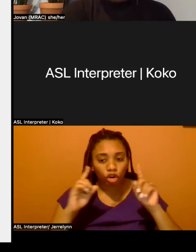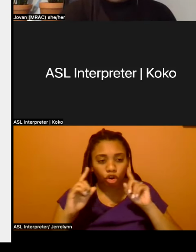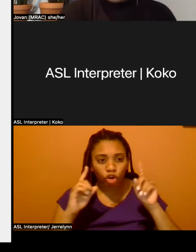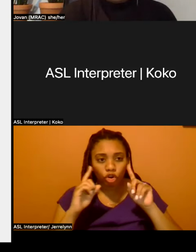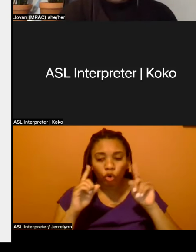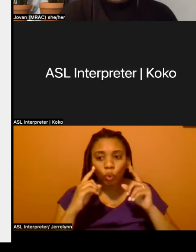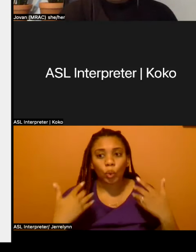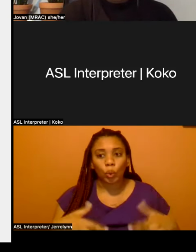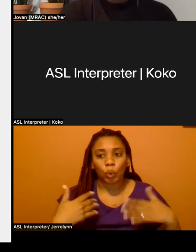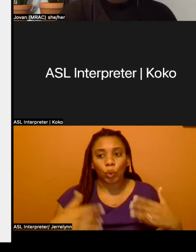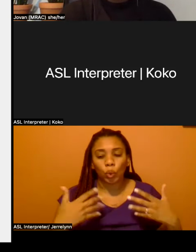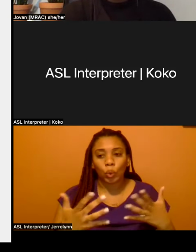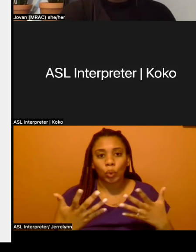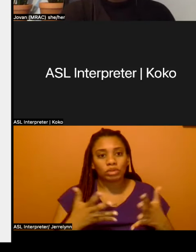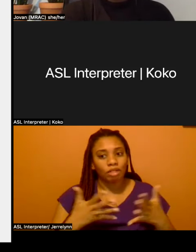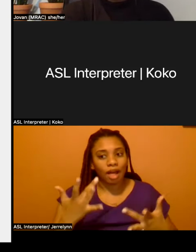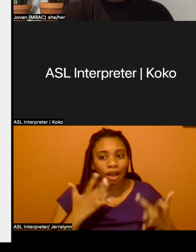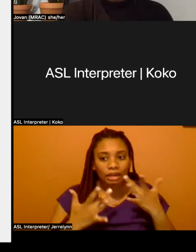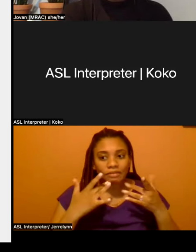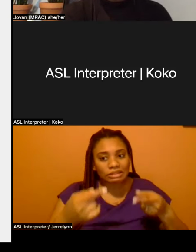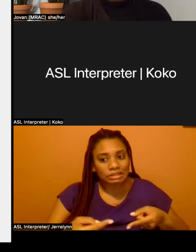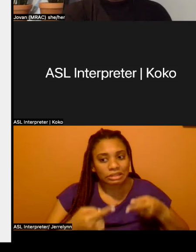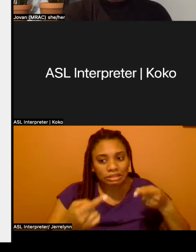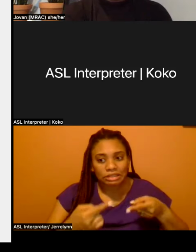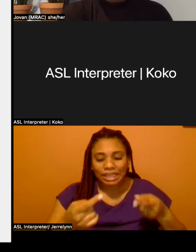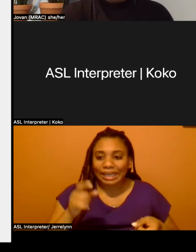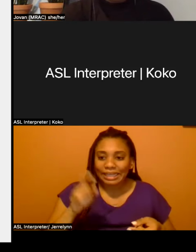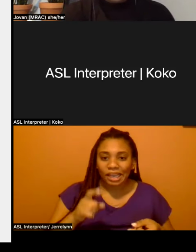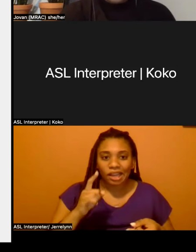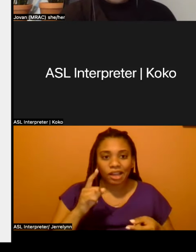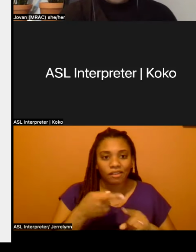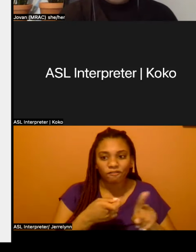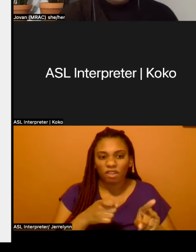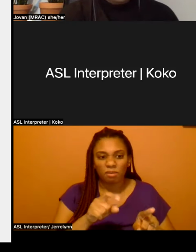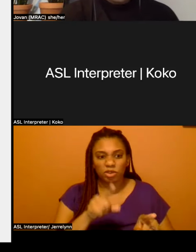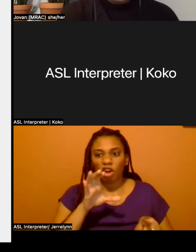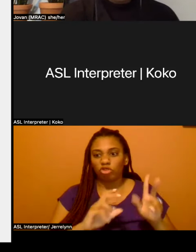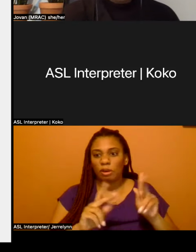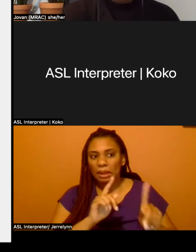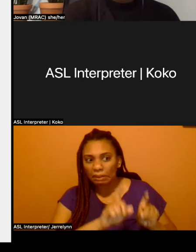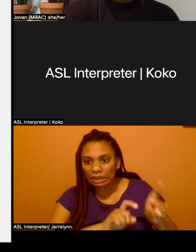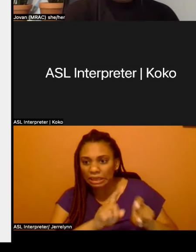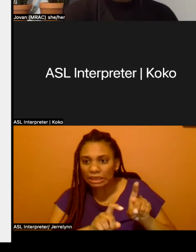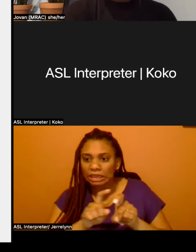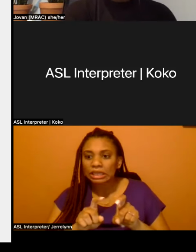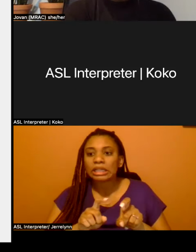and a lot of struggle from those 100 individuals. And so there is a opportunity for one of them